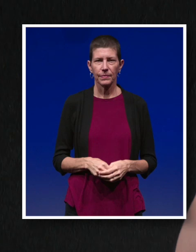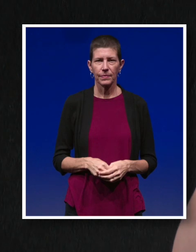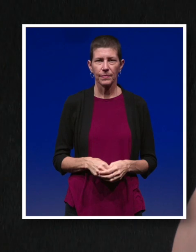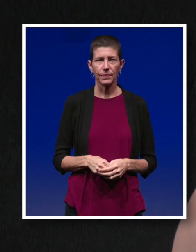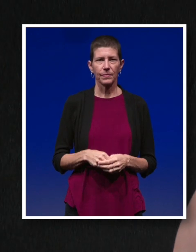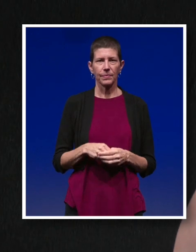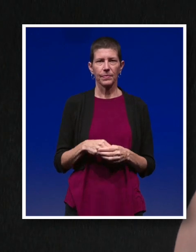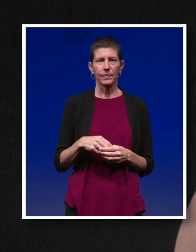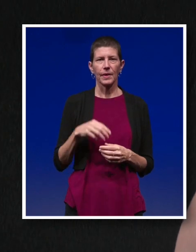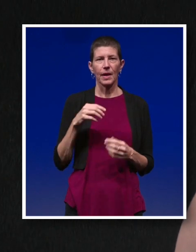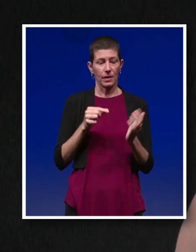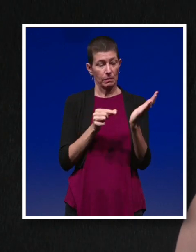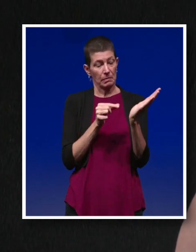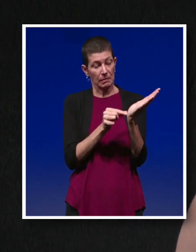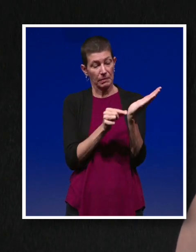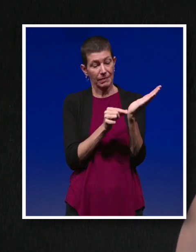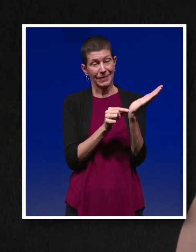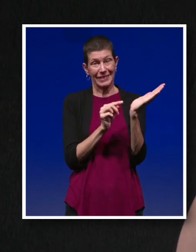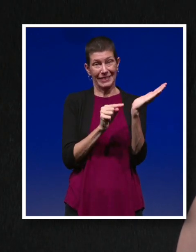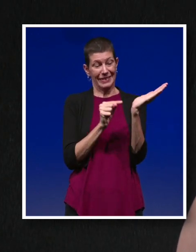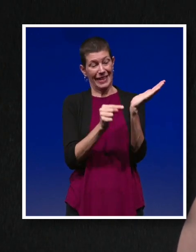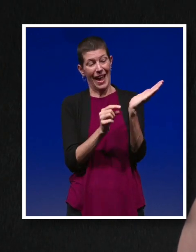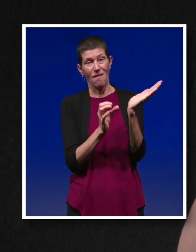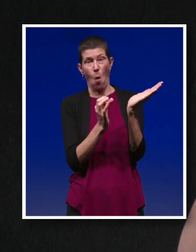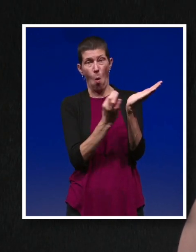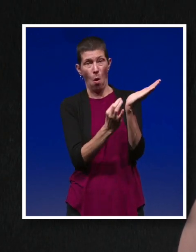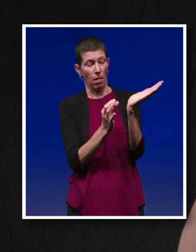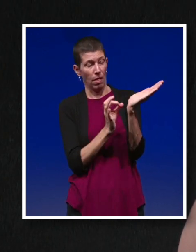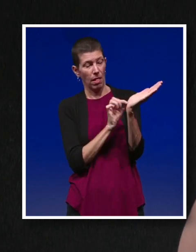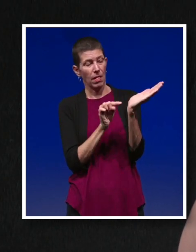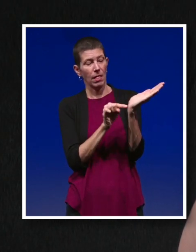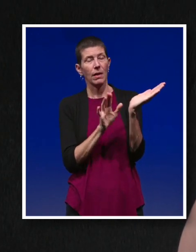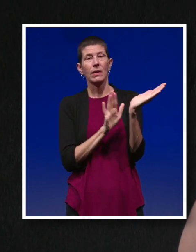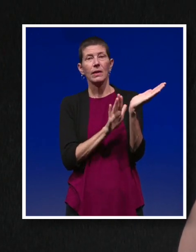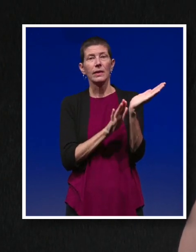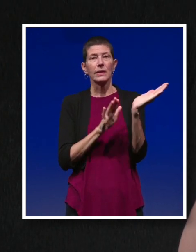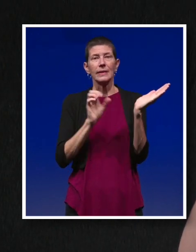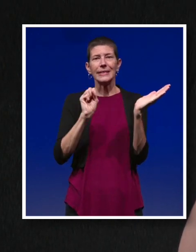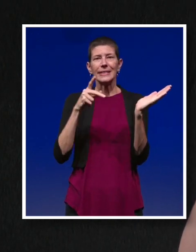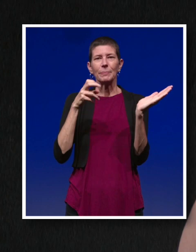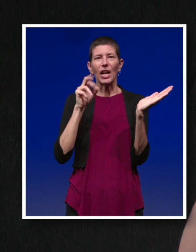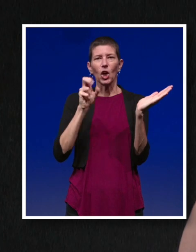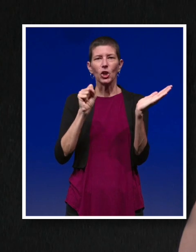These holes next to the charging port are your Apple iPad's speakers.